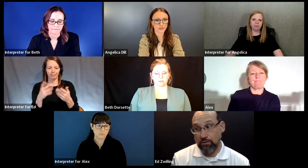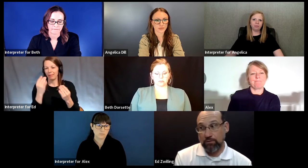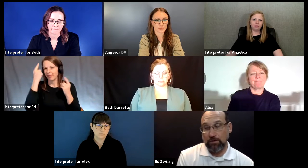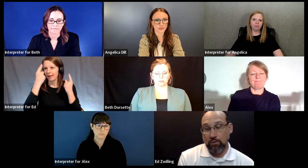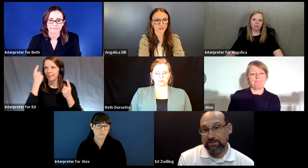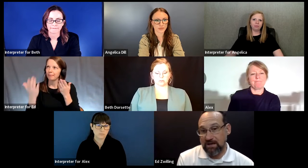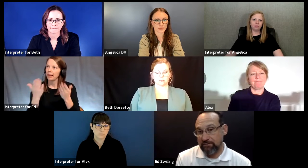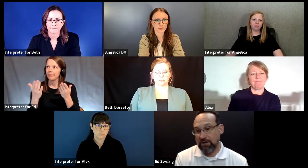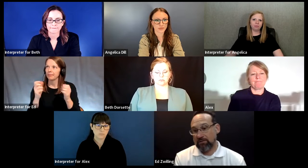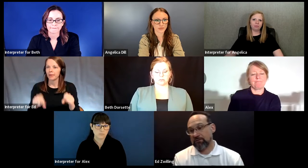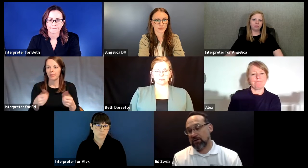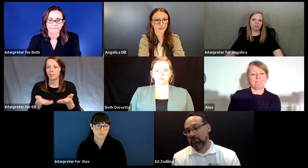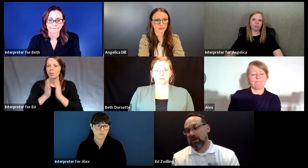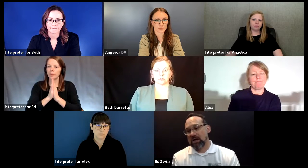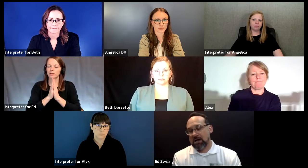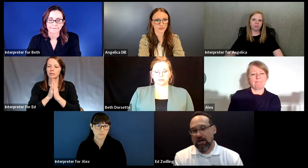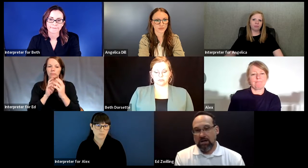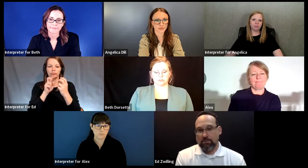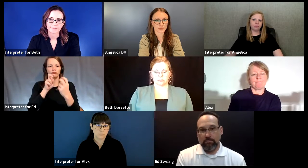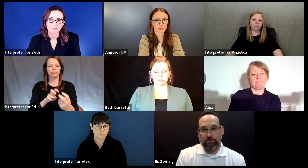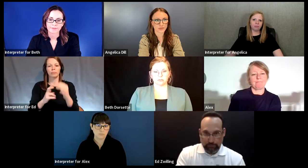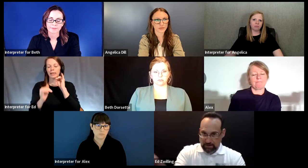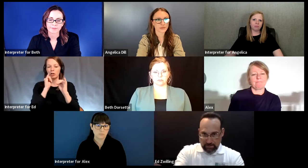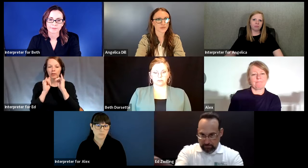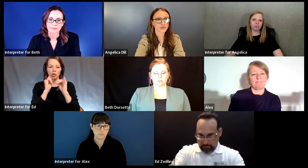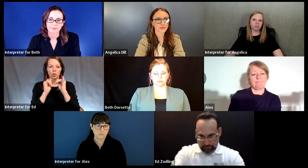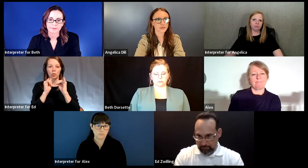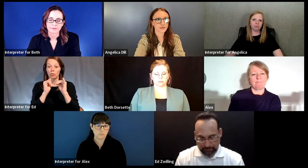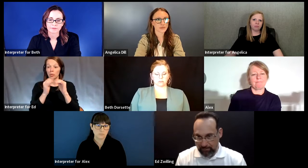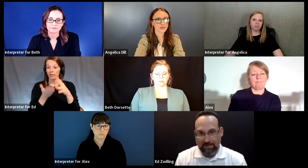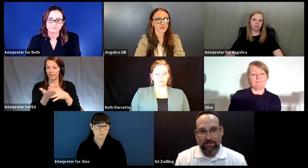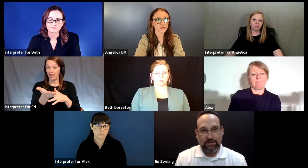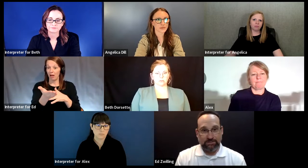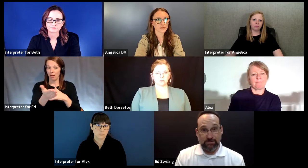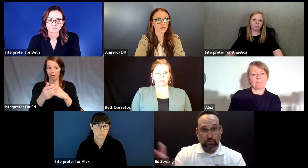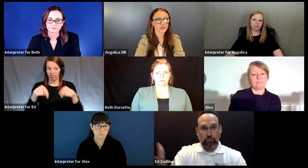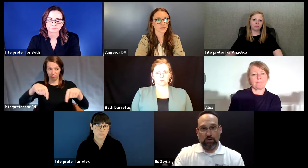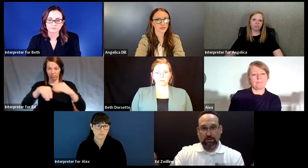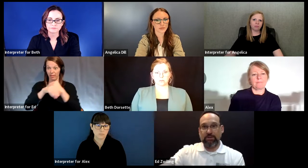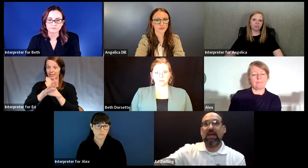For example, you could request to have your interview via something like this, Zoom, where